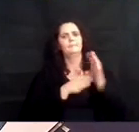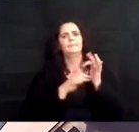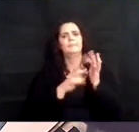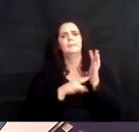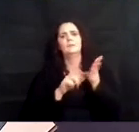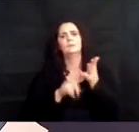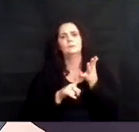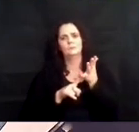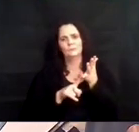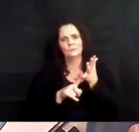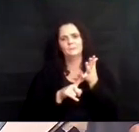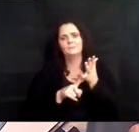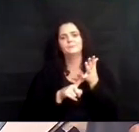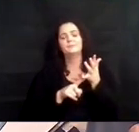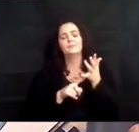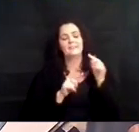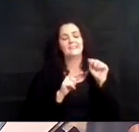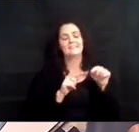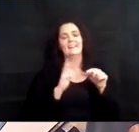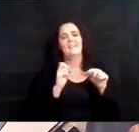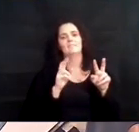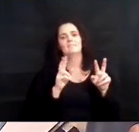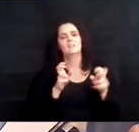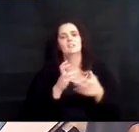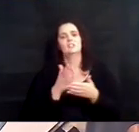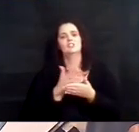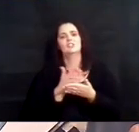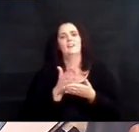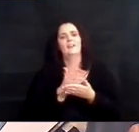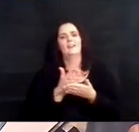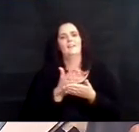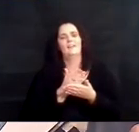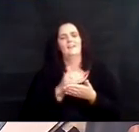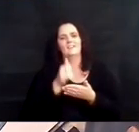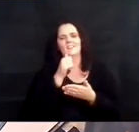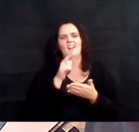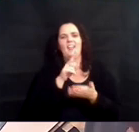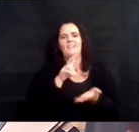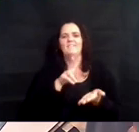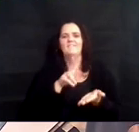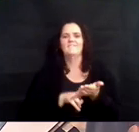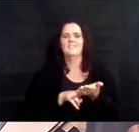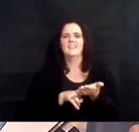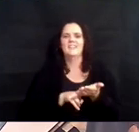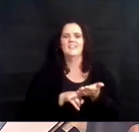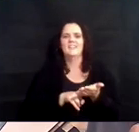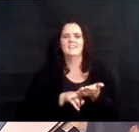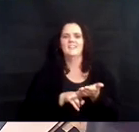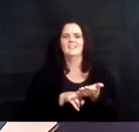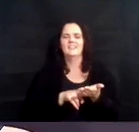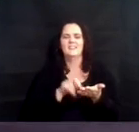that menu is a little ‘share’ icon. That's the one that looks like a ‘V’ that's been turned on its side, with the dots.